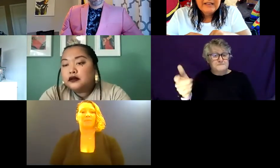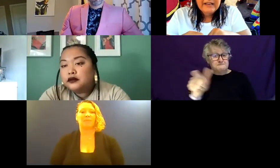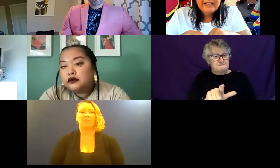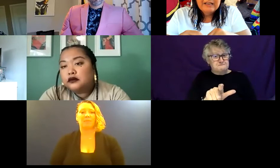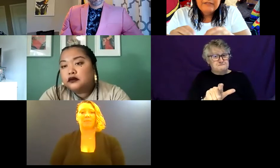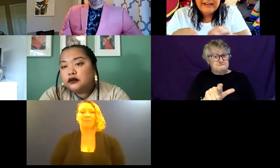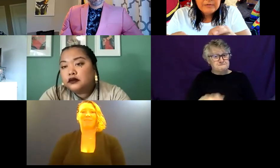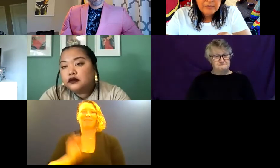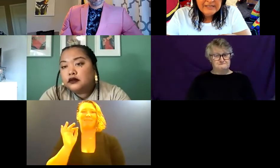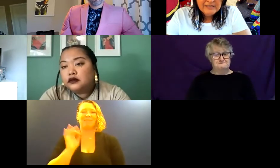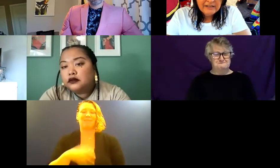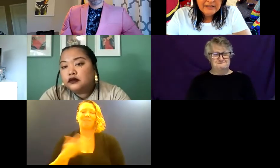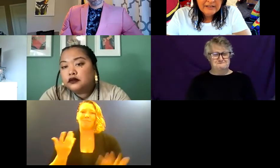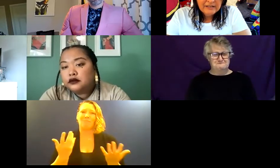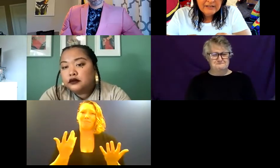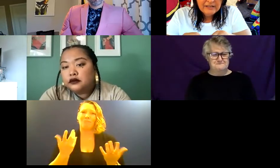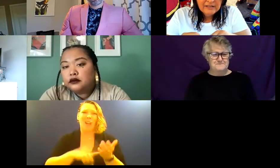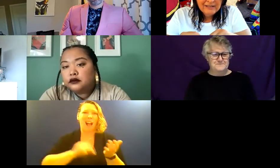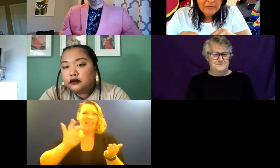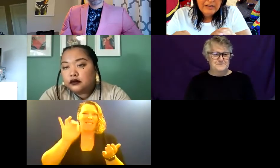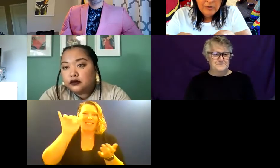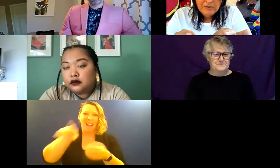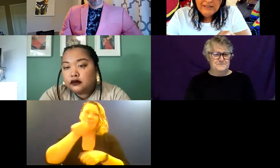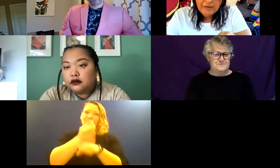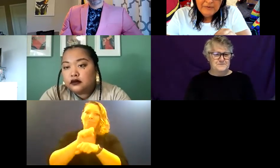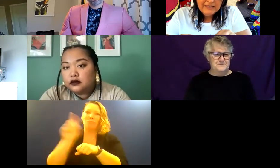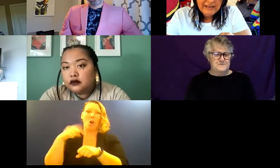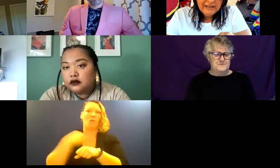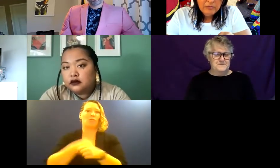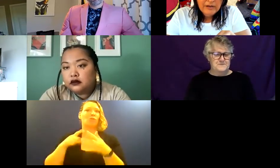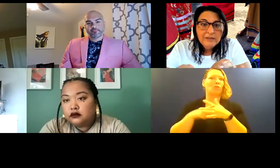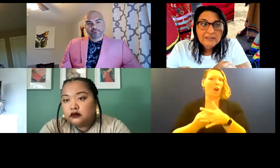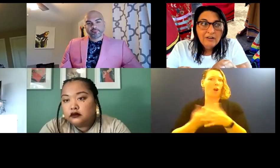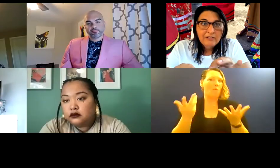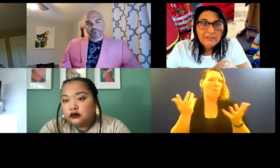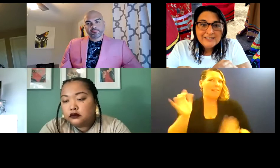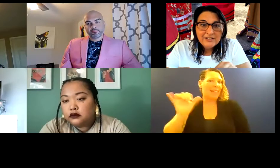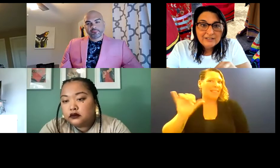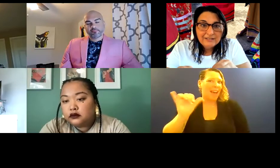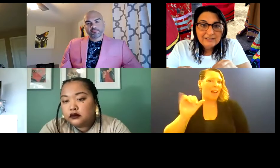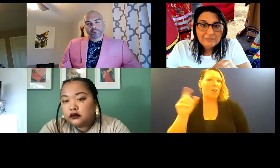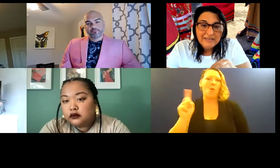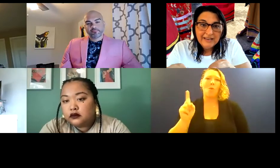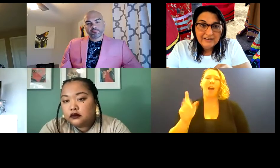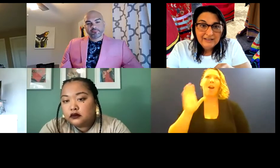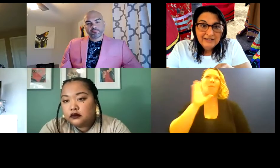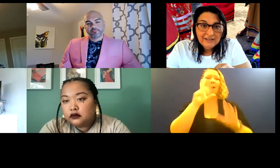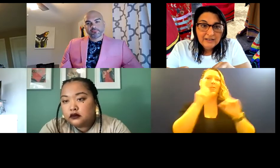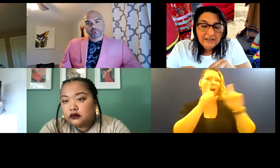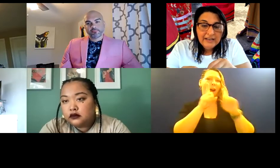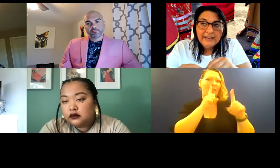What would it be like if that's where we started? What would that be like? Where would the conversation be headed?